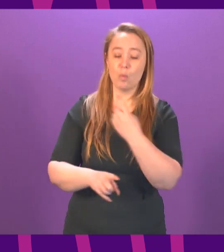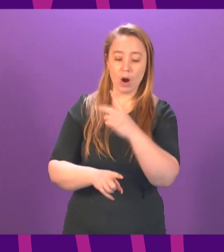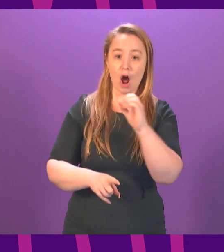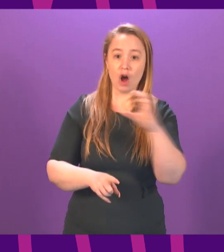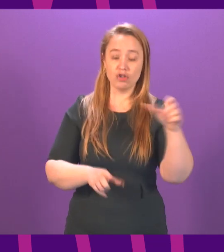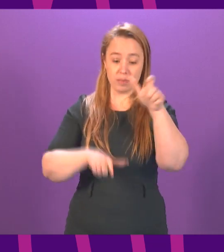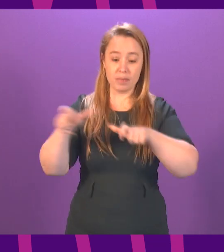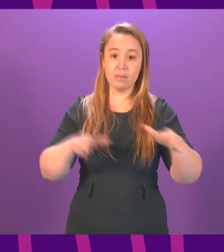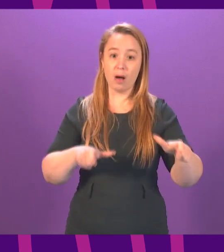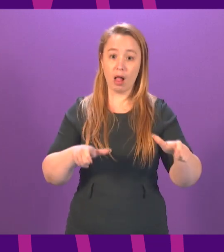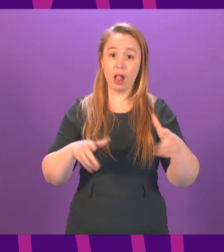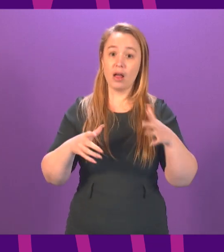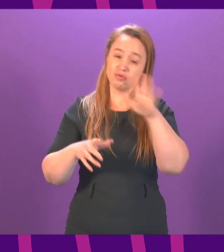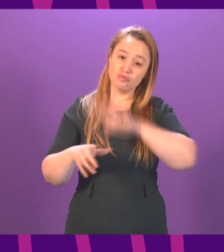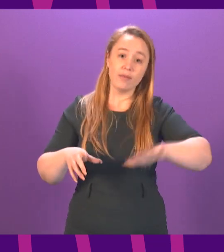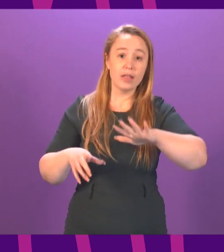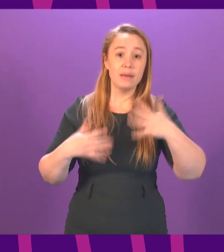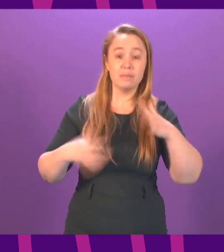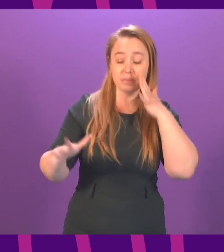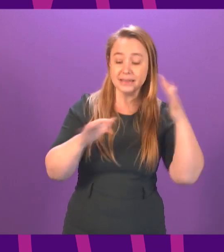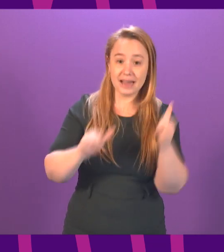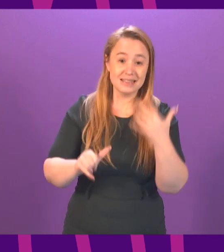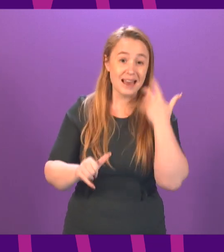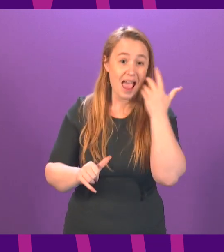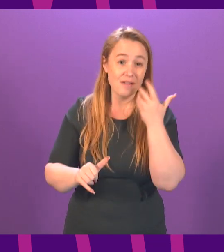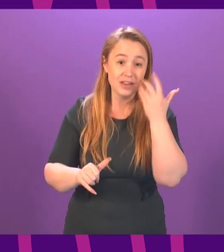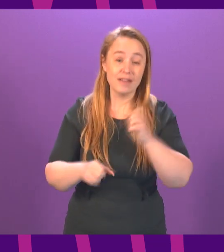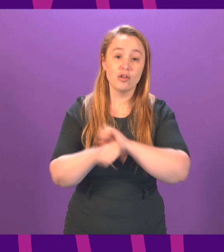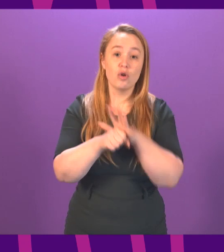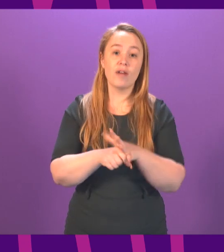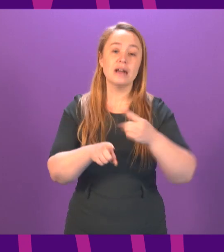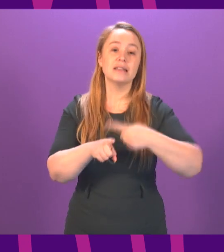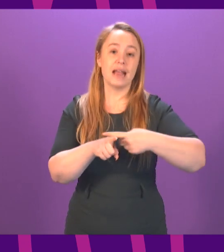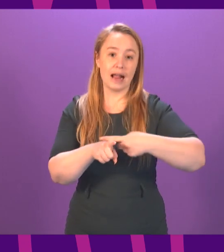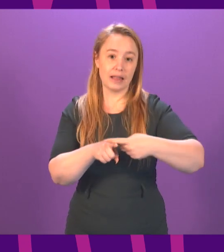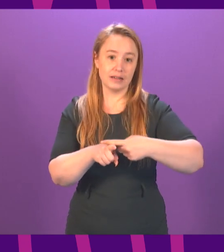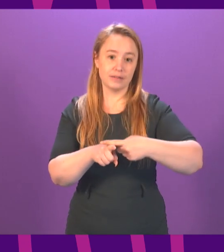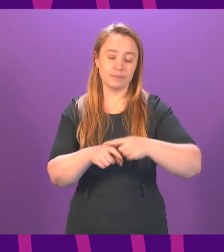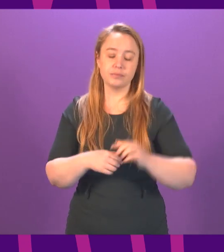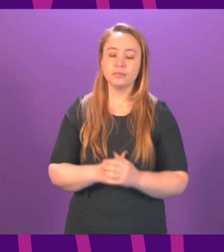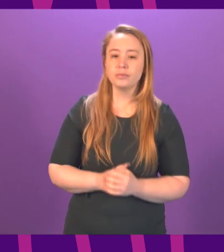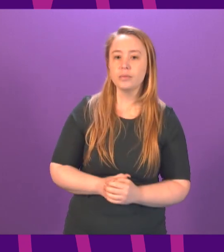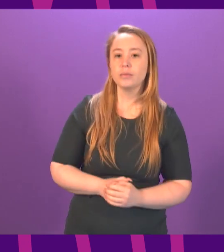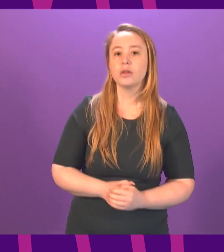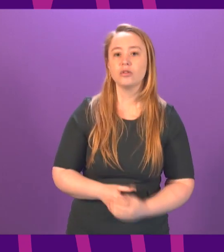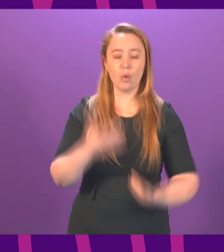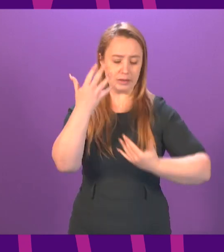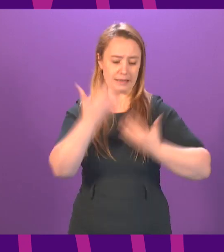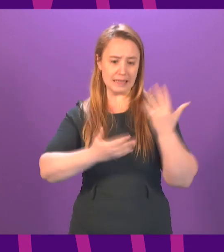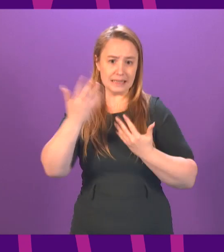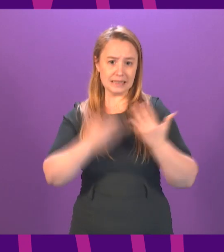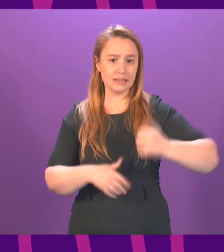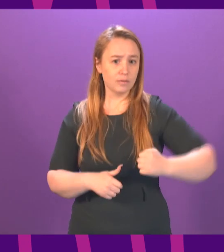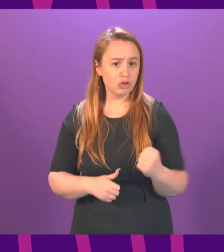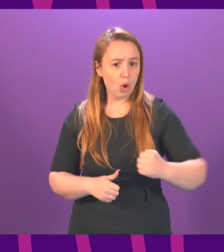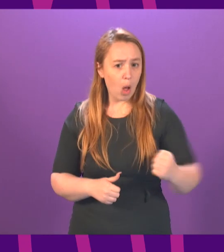is tested daily for Covid-19. What is the equivalent figure for Scotland? The First Minister (Nicola Sturgeon):